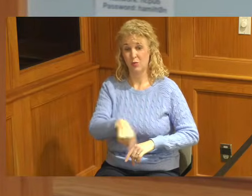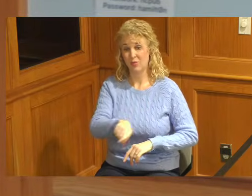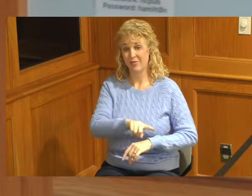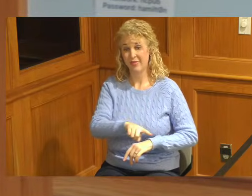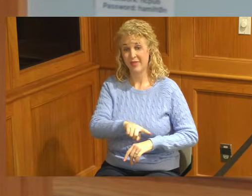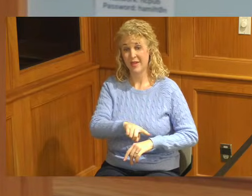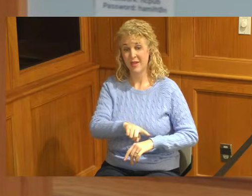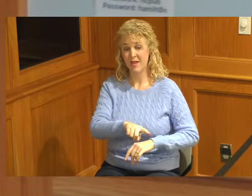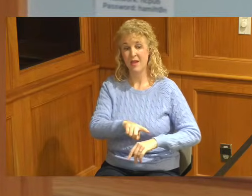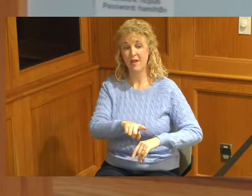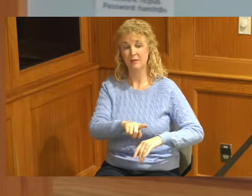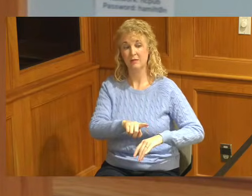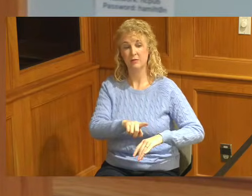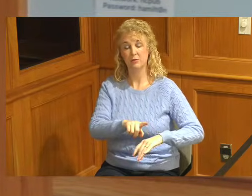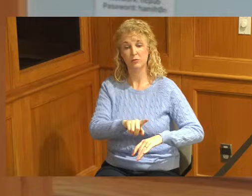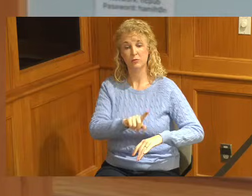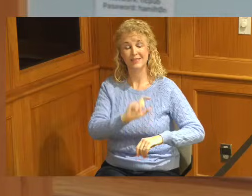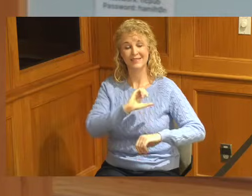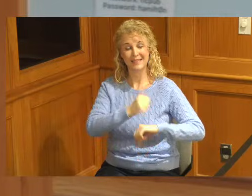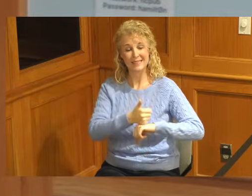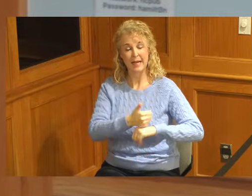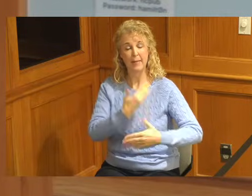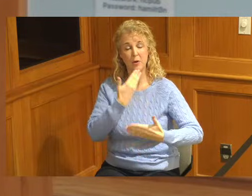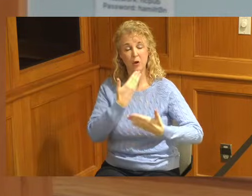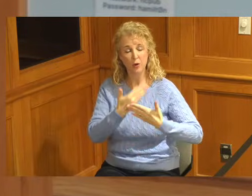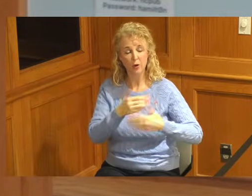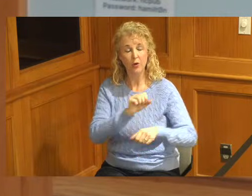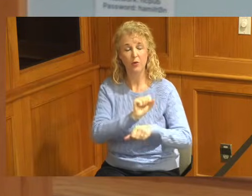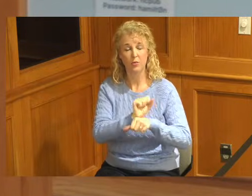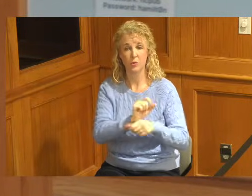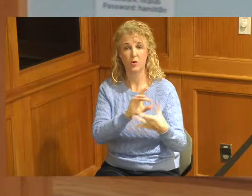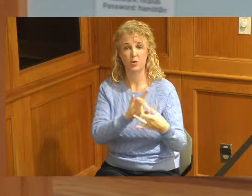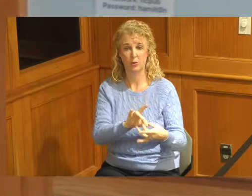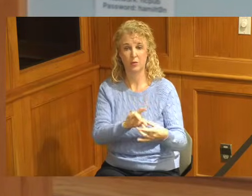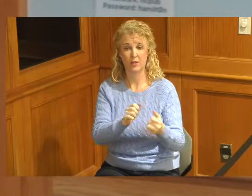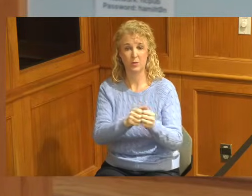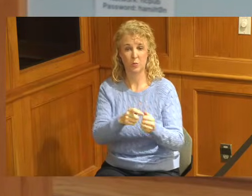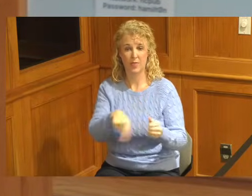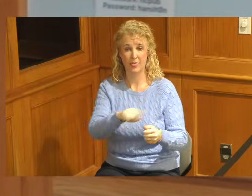lay the groundwork for whatever is going to happen. and that then they often times are